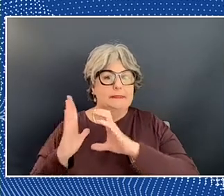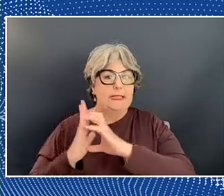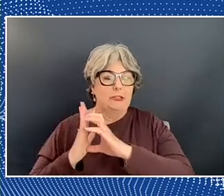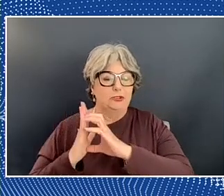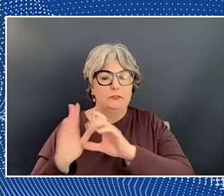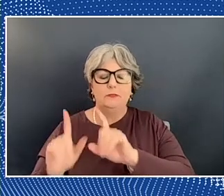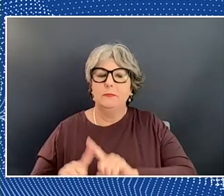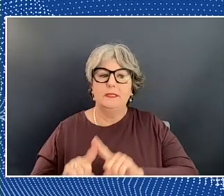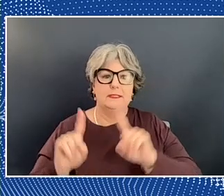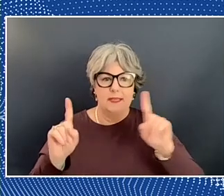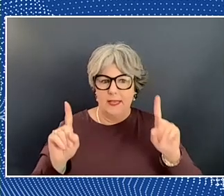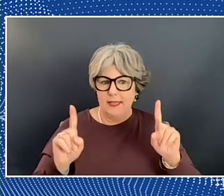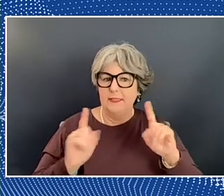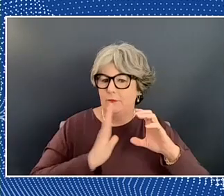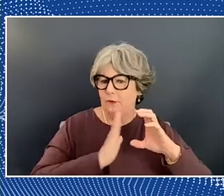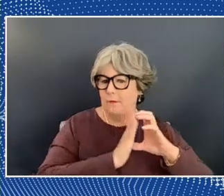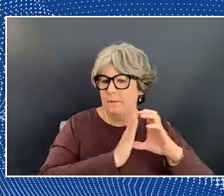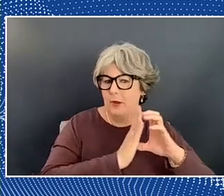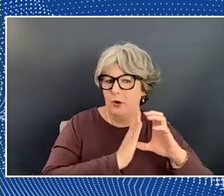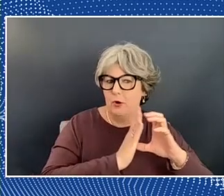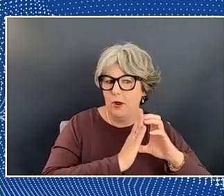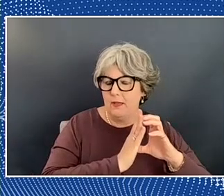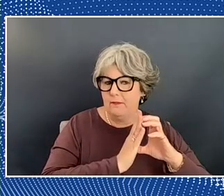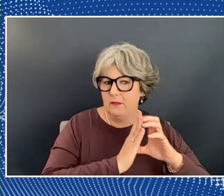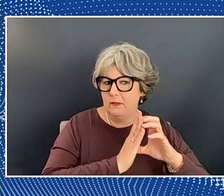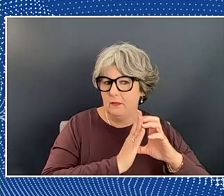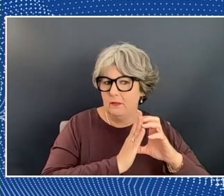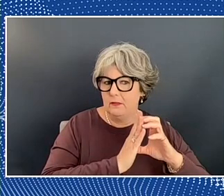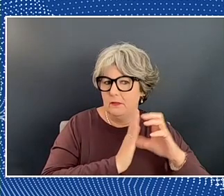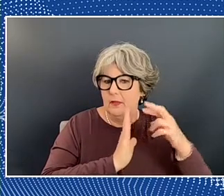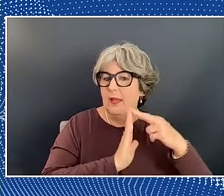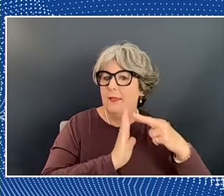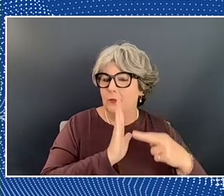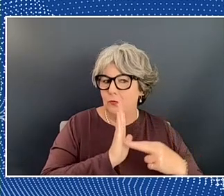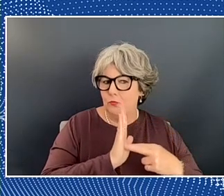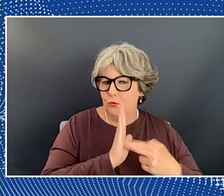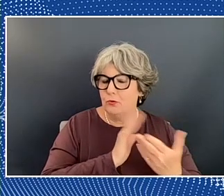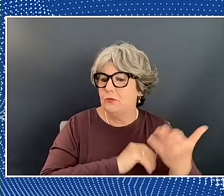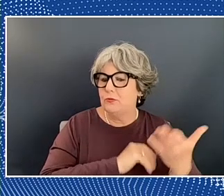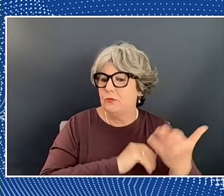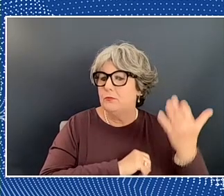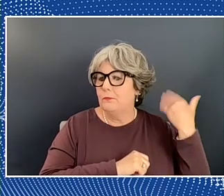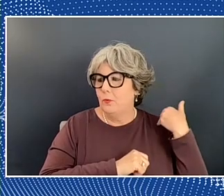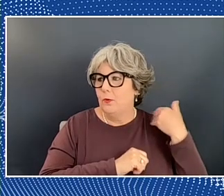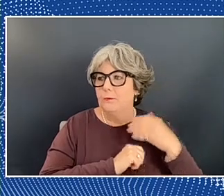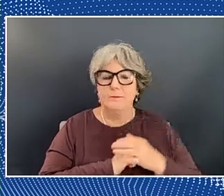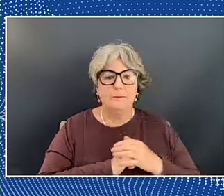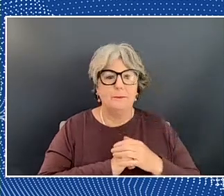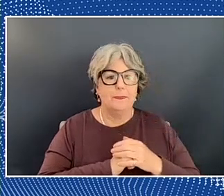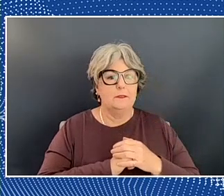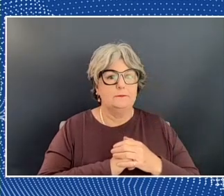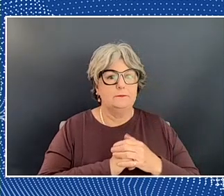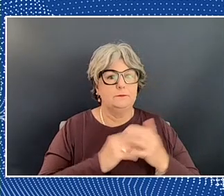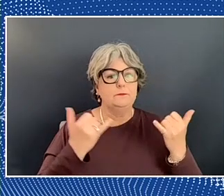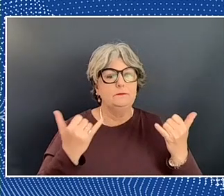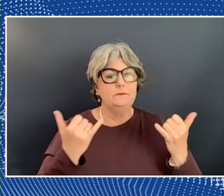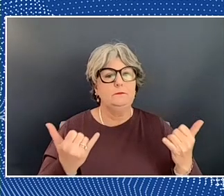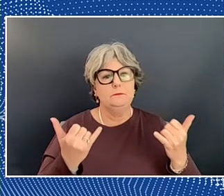paragraph in the rules that we did previously. So right now, what I think we were going to be doing is looking at this